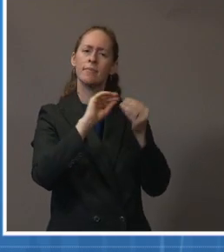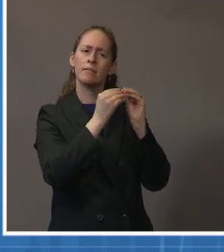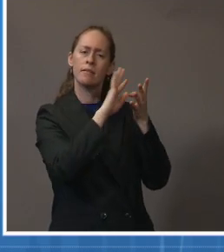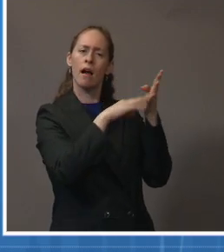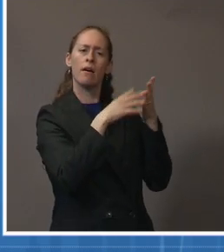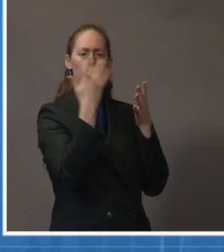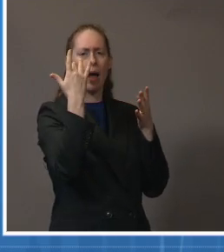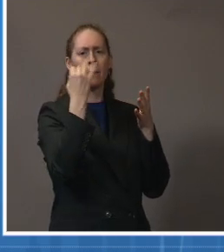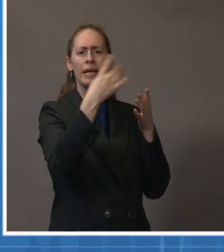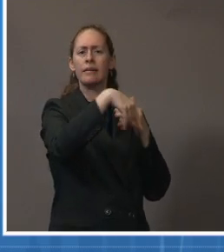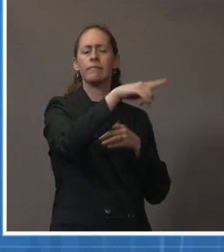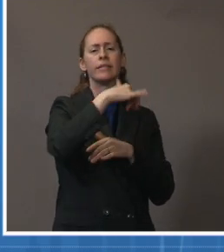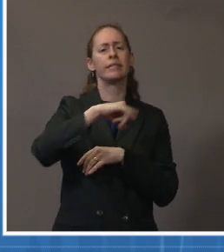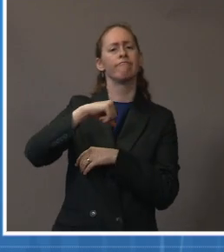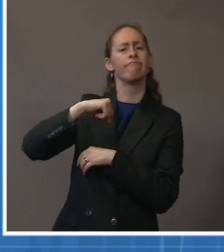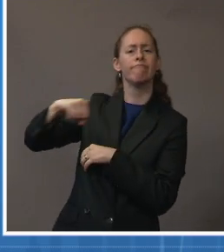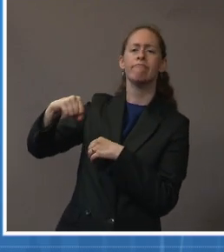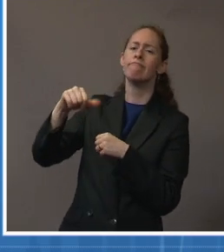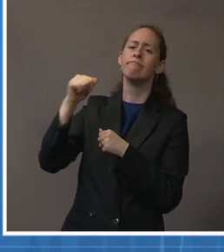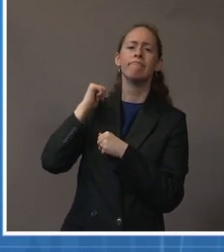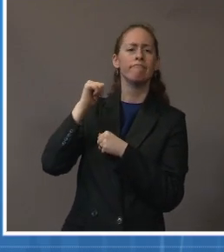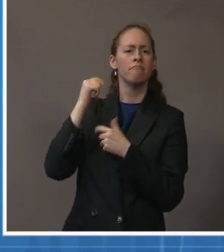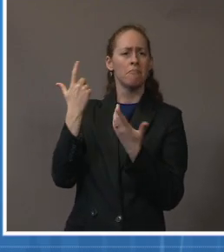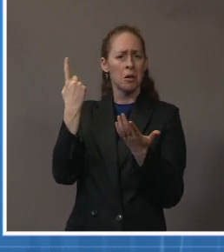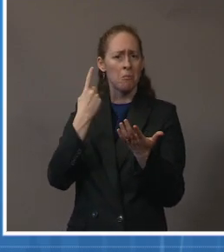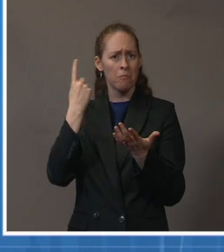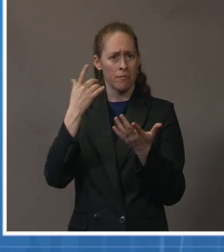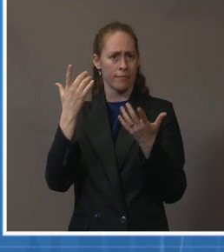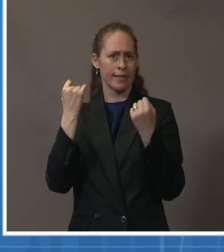especially in the South, where rates are relatively low.